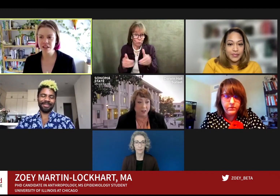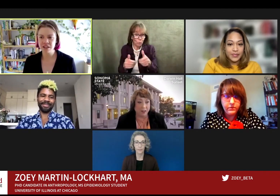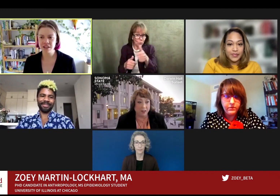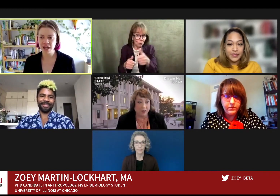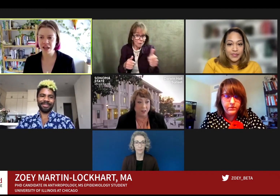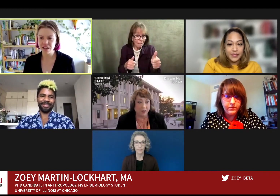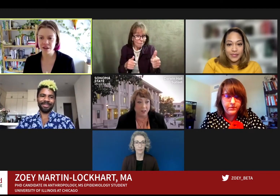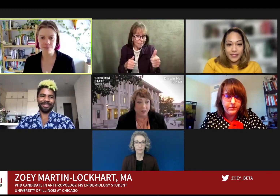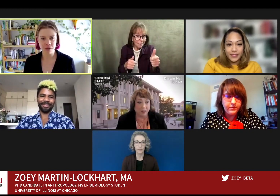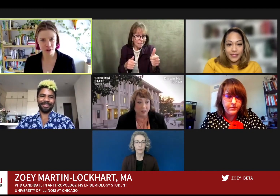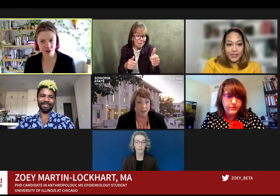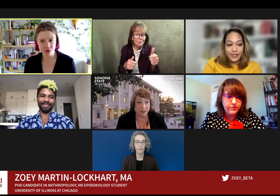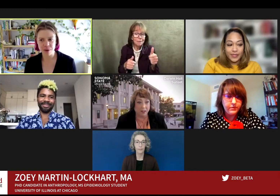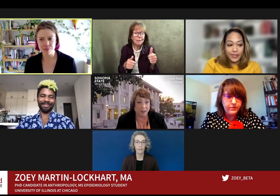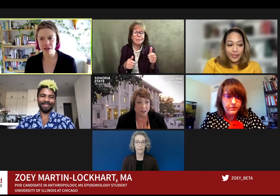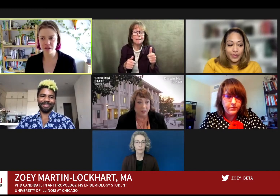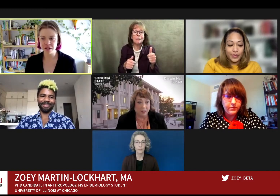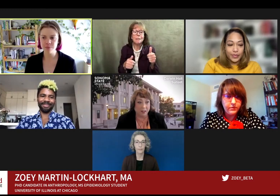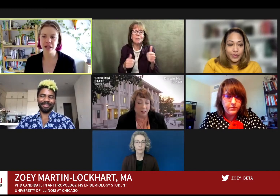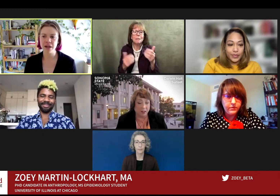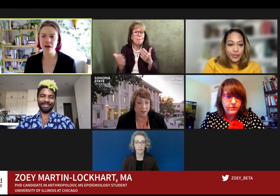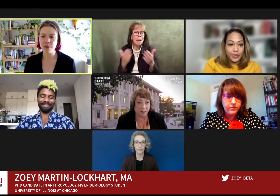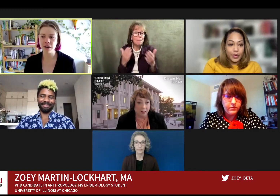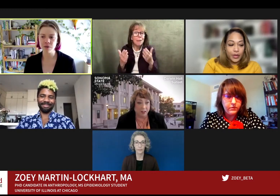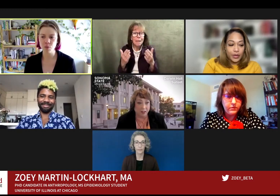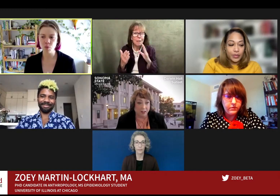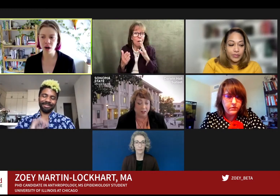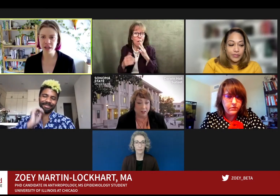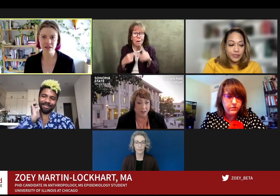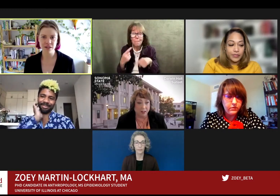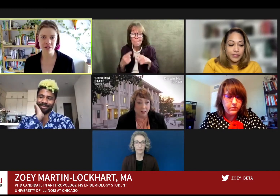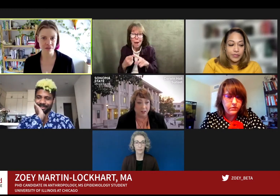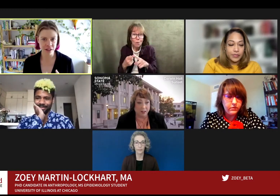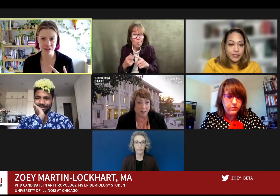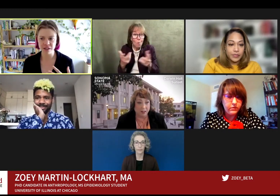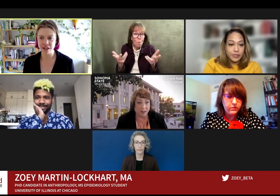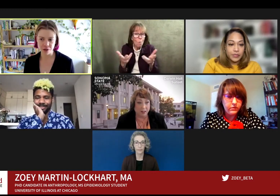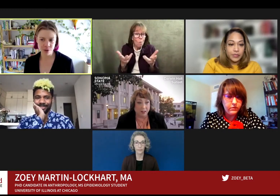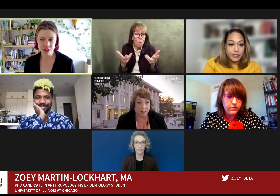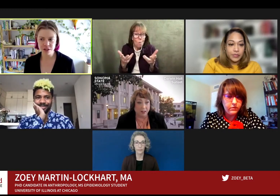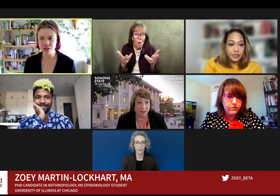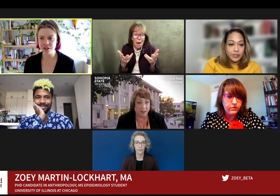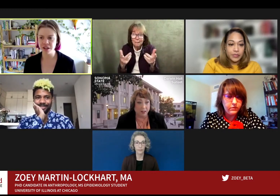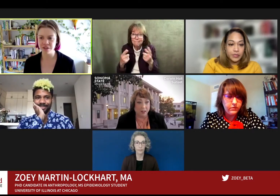Say also maybe a little bit about what different language and